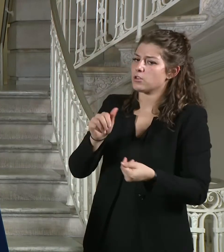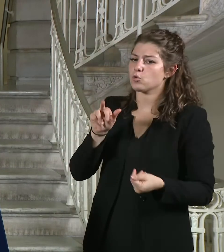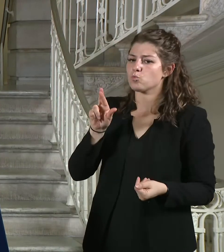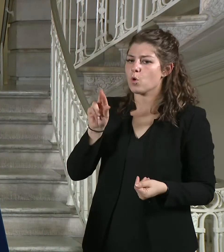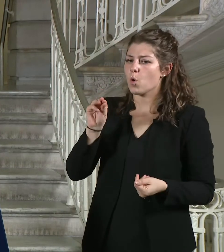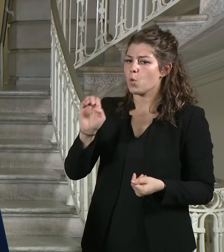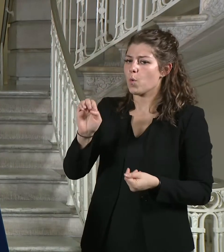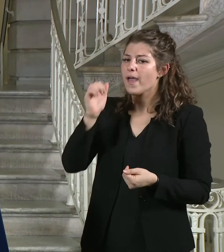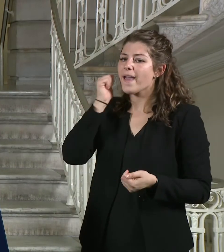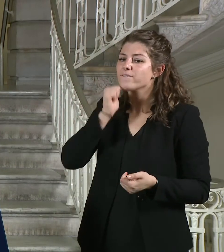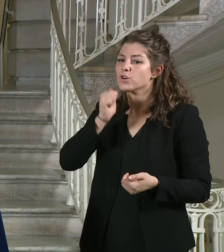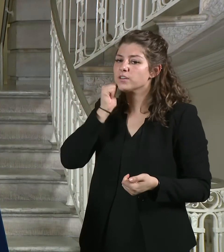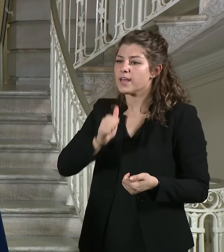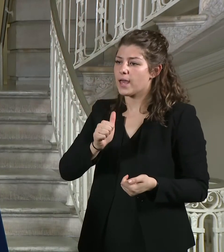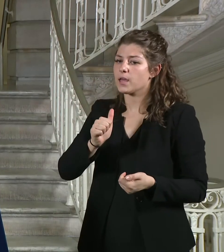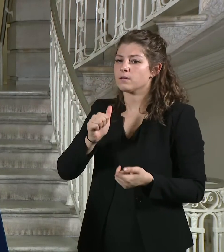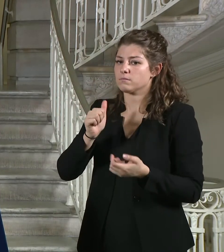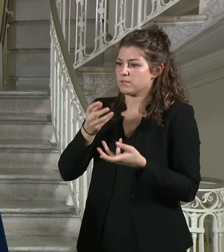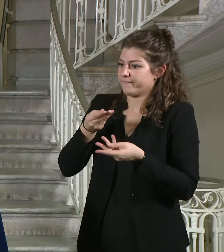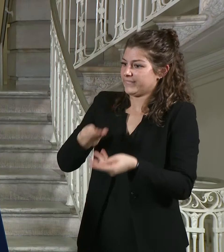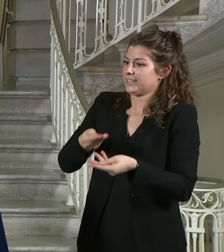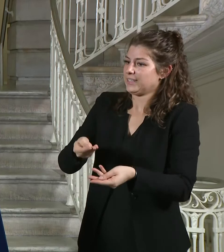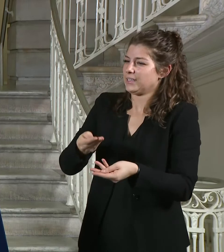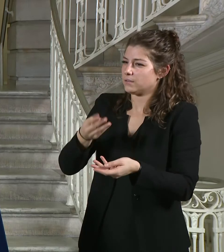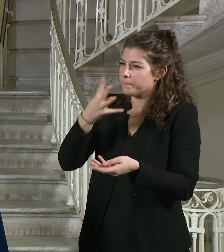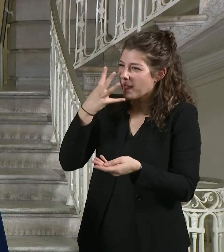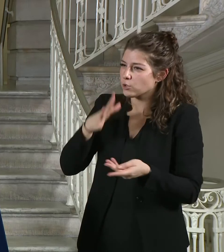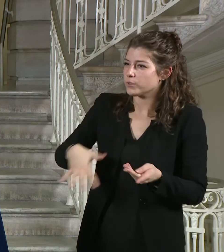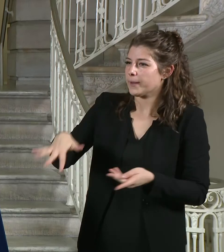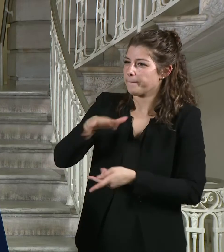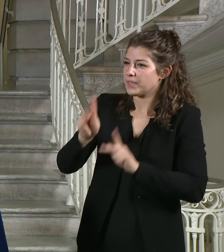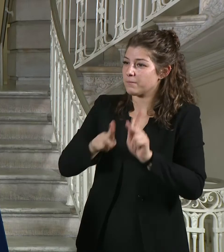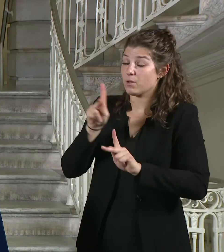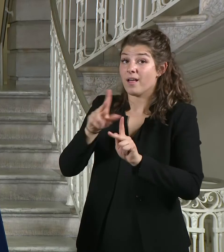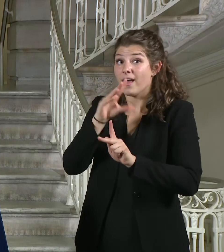IN THE PAPERS. DO YOU WANT TO ADD SOMETHING?